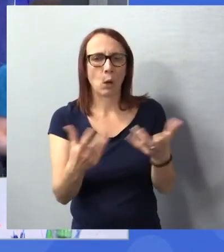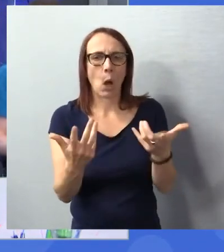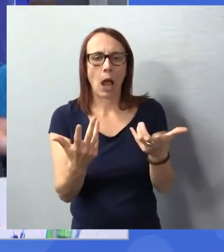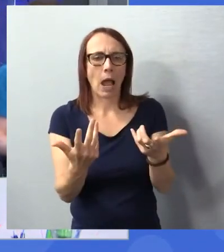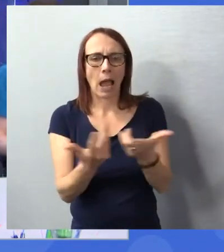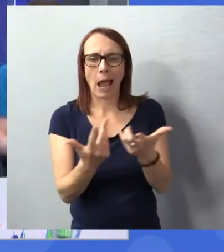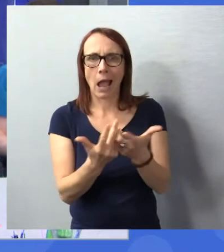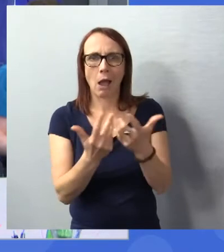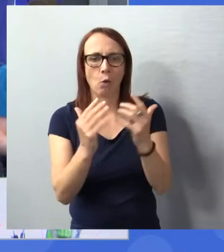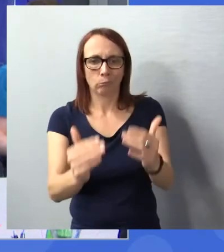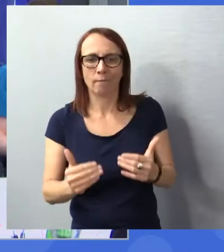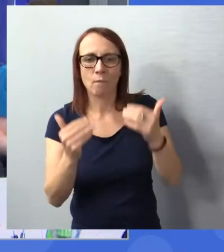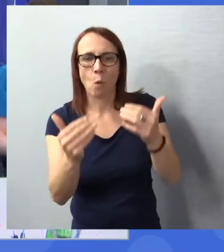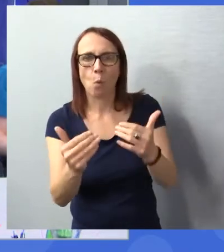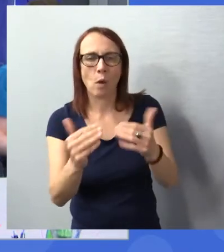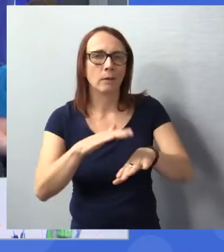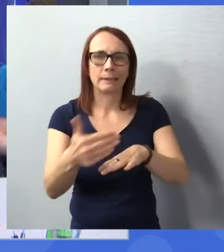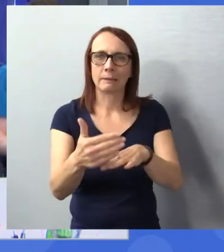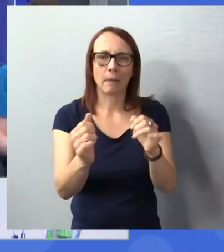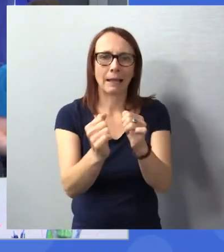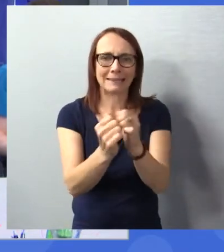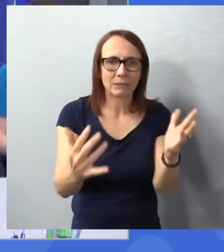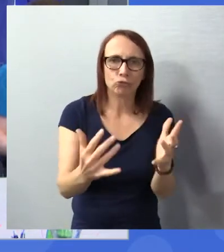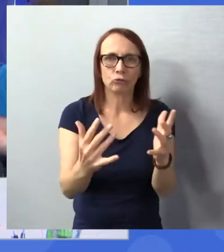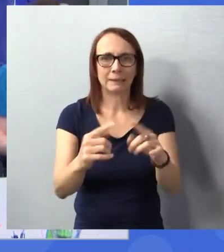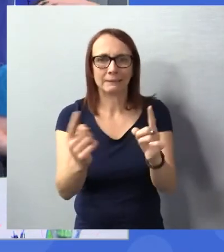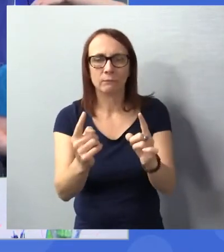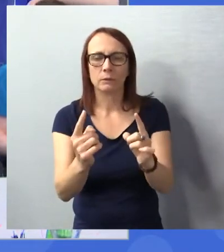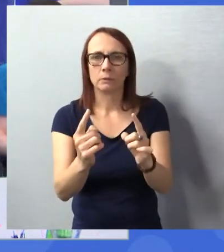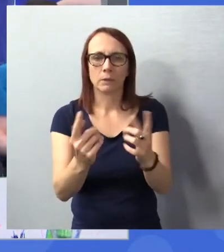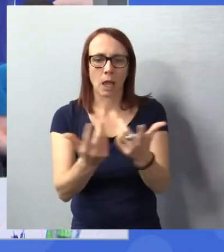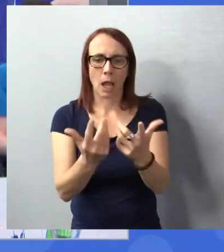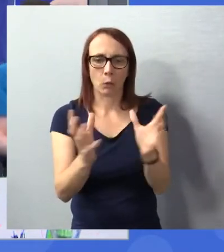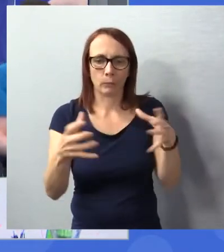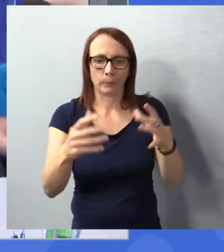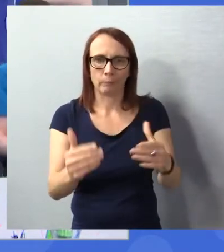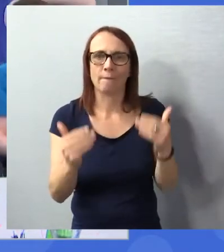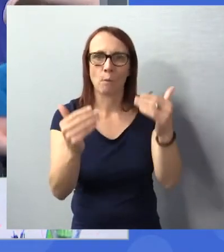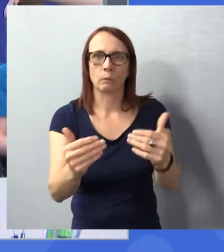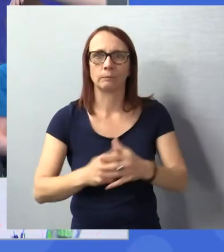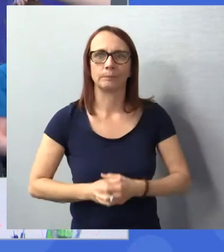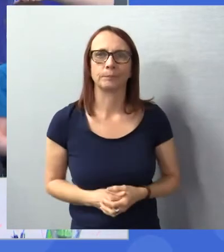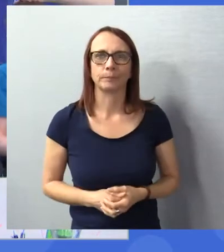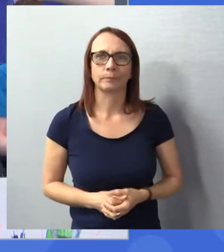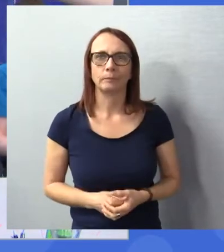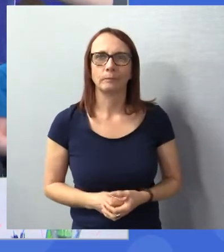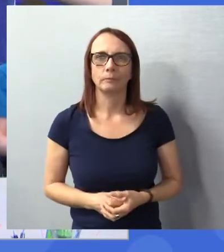are substantive differences between us the table had decided that would like